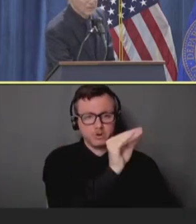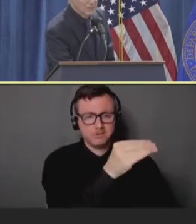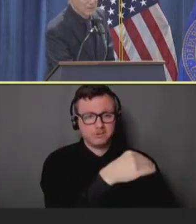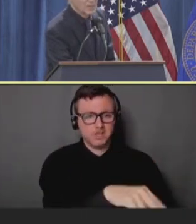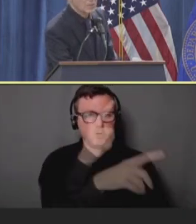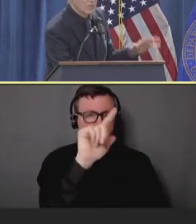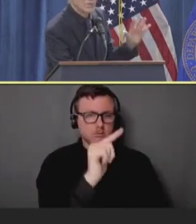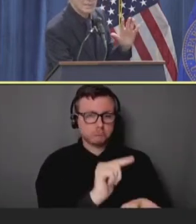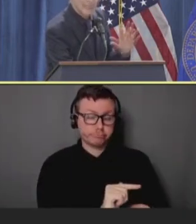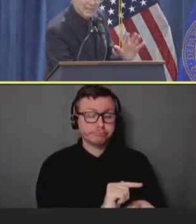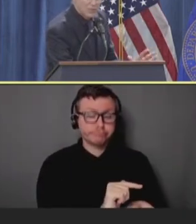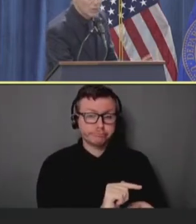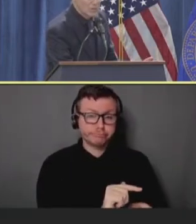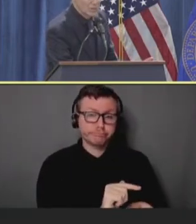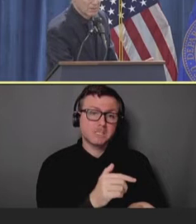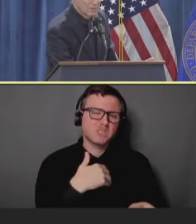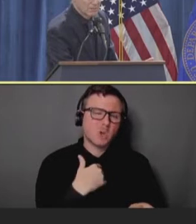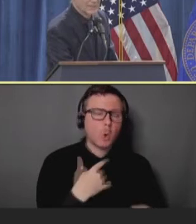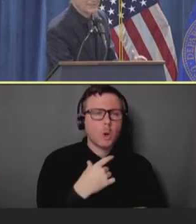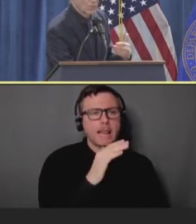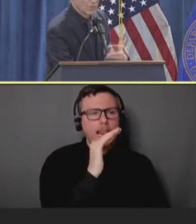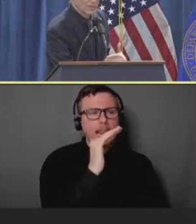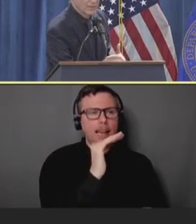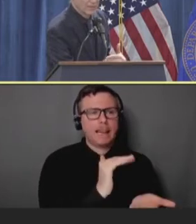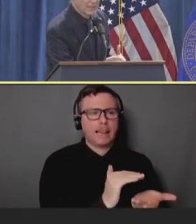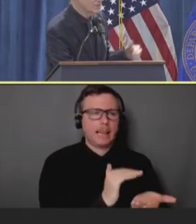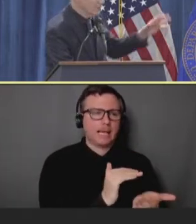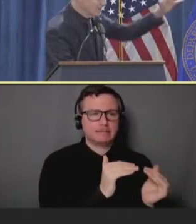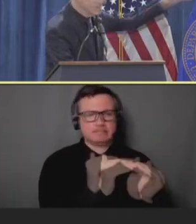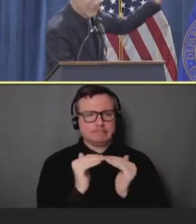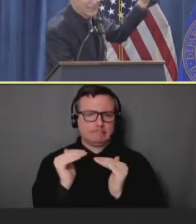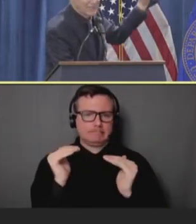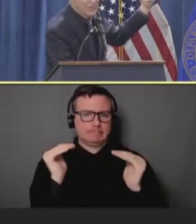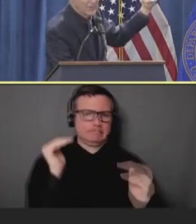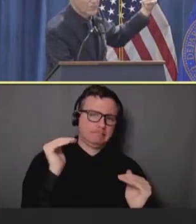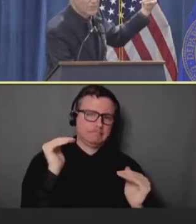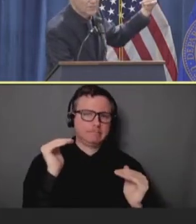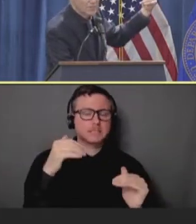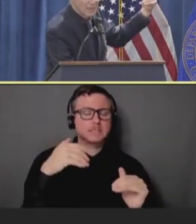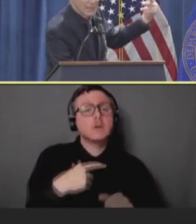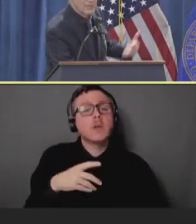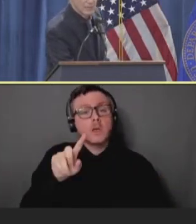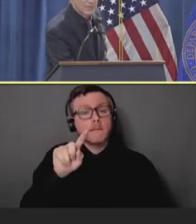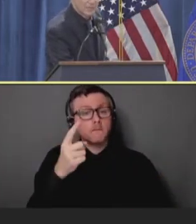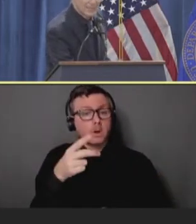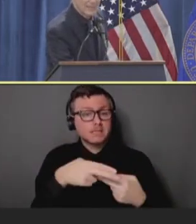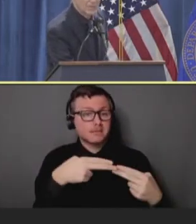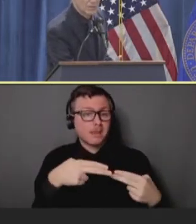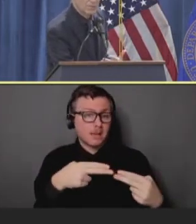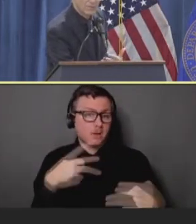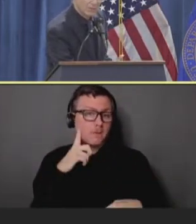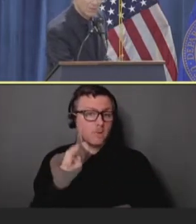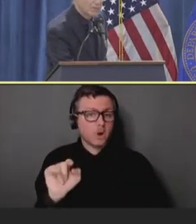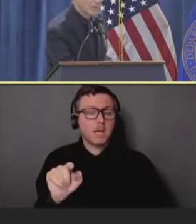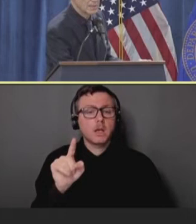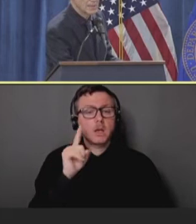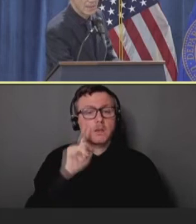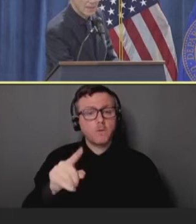So, it was less good than the oral vaccine, as we had seen in that very first slide in terms of intestinal immunity.